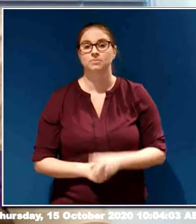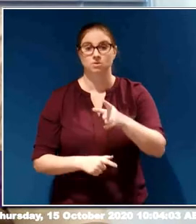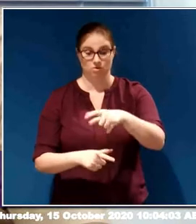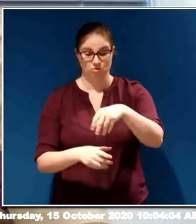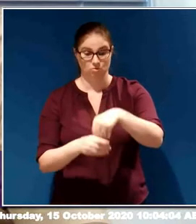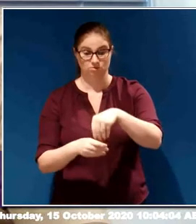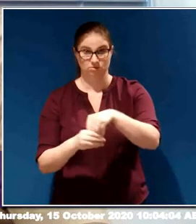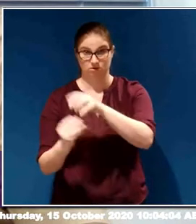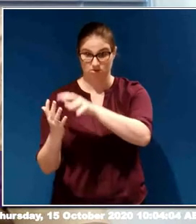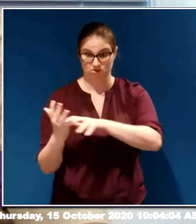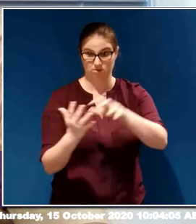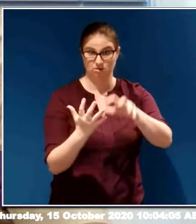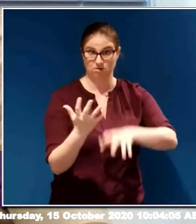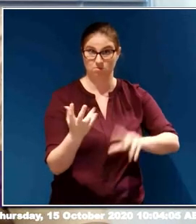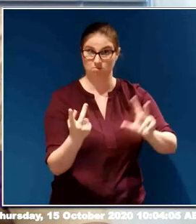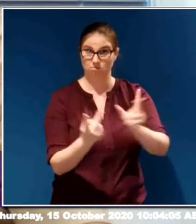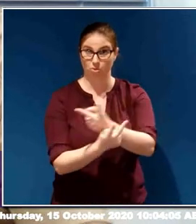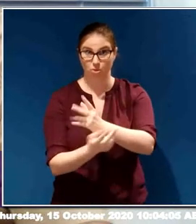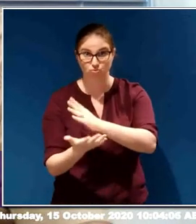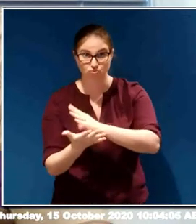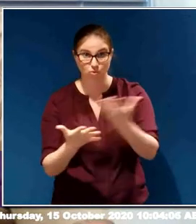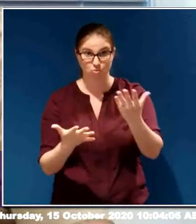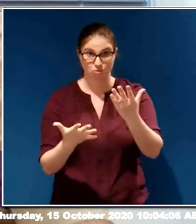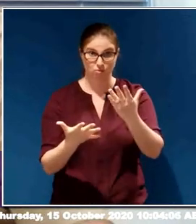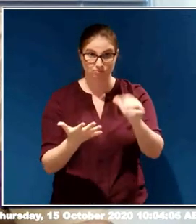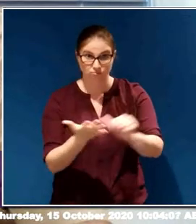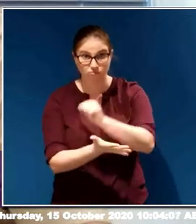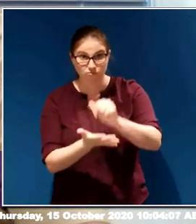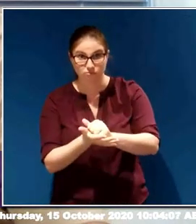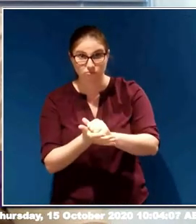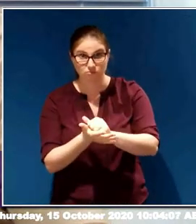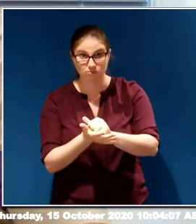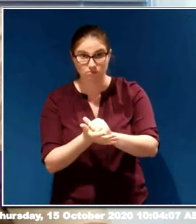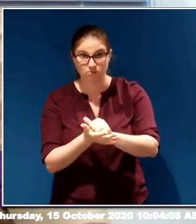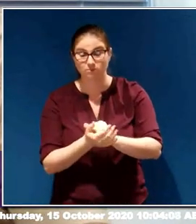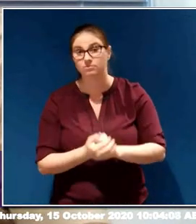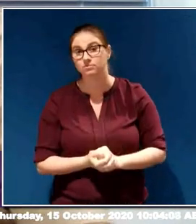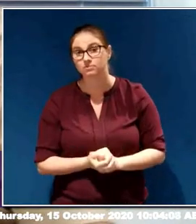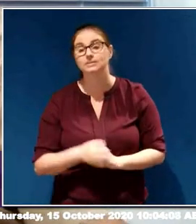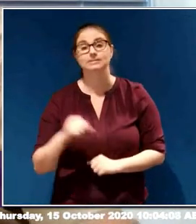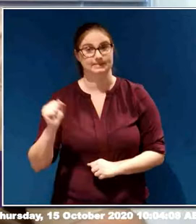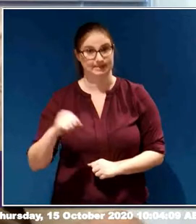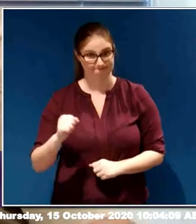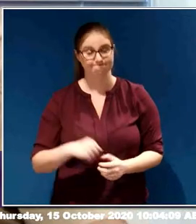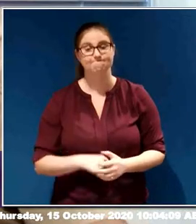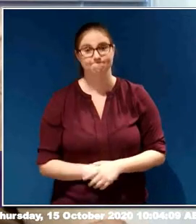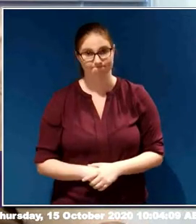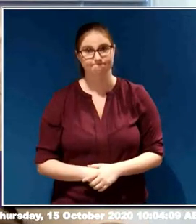to the best of your knowledge and belief? Yes. Alright.